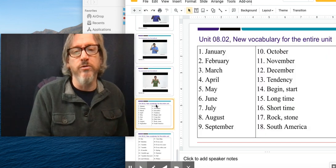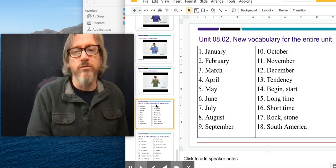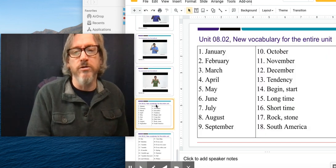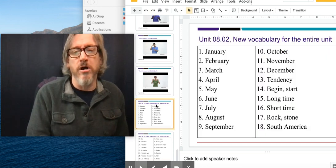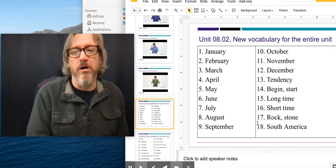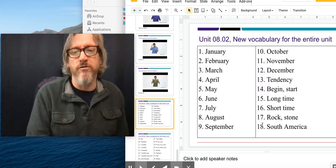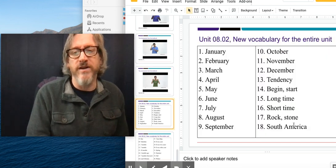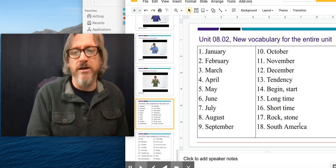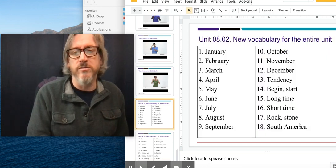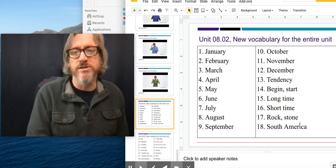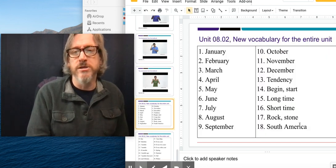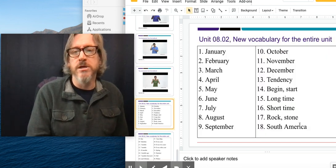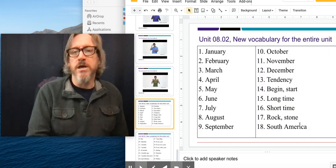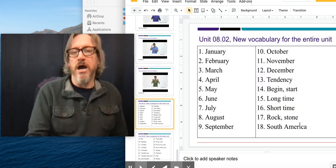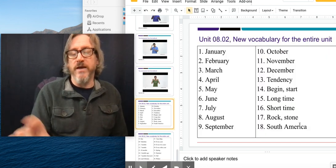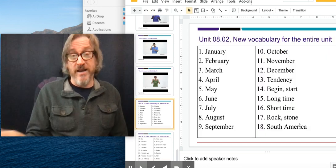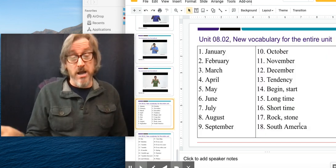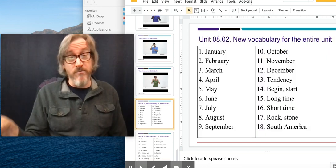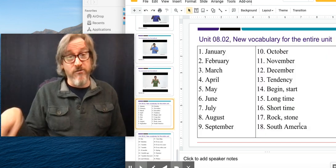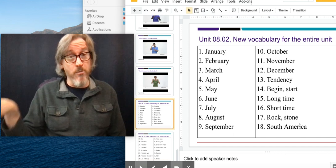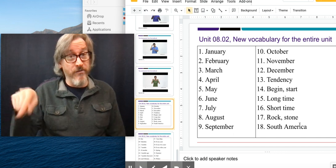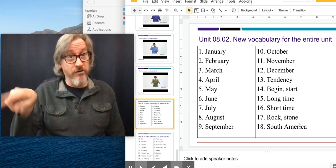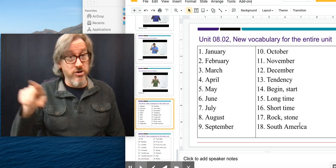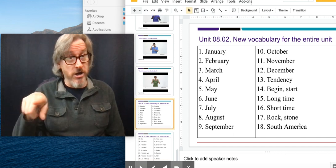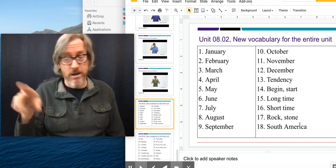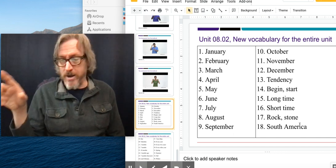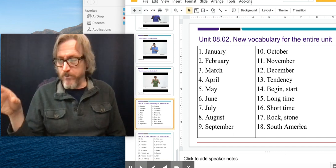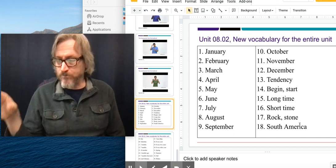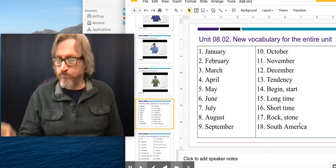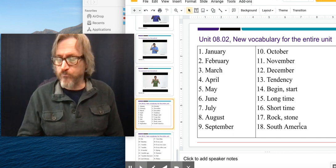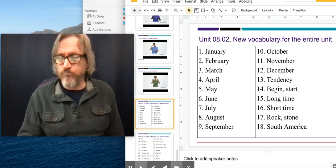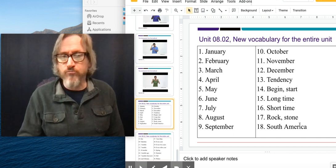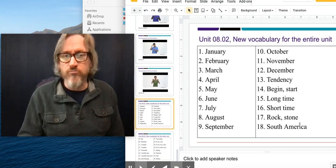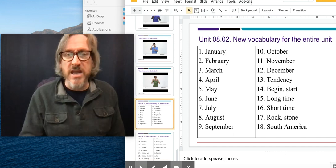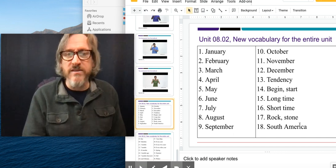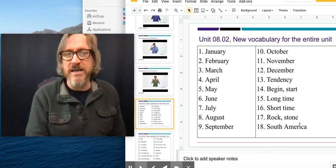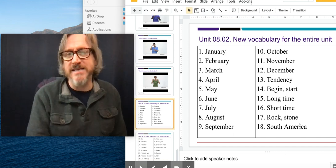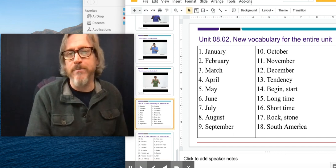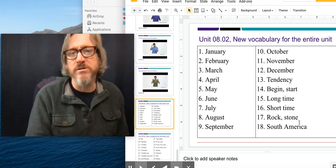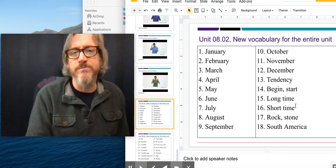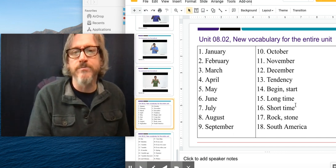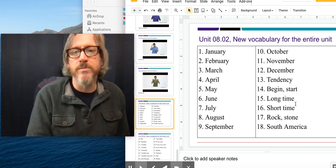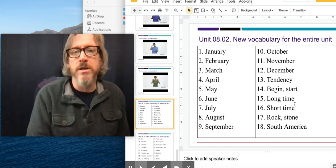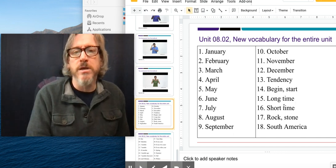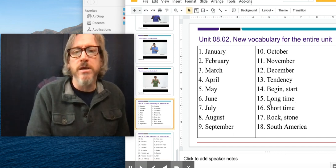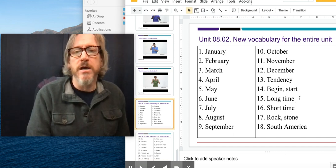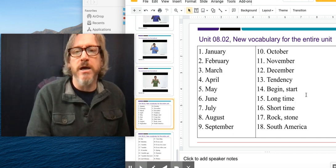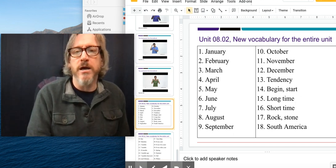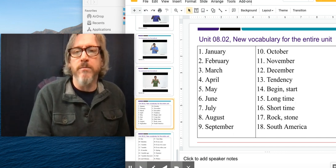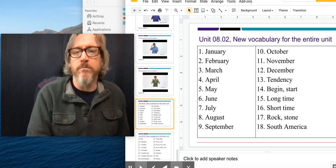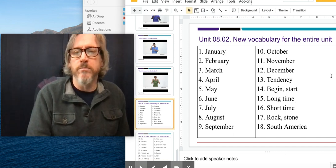were a few other videos uh that come from what they're talking about in the examples um